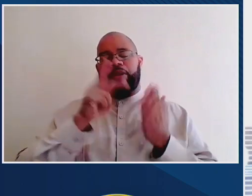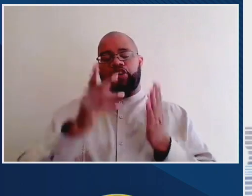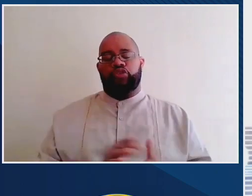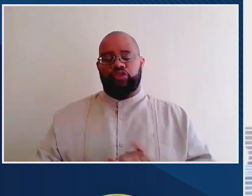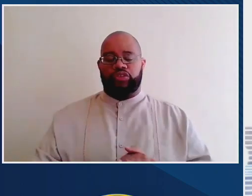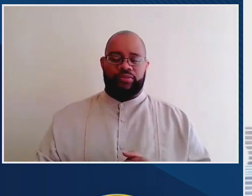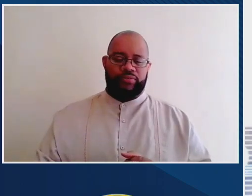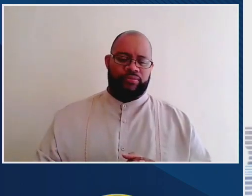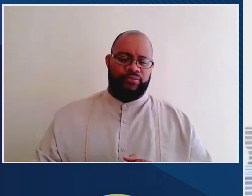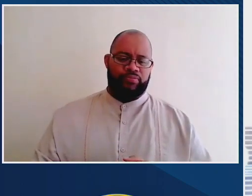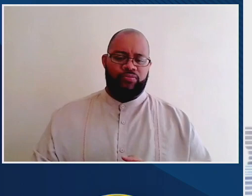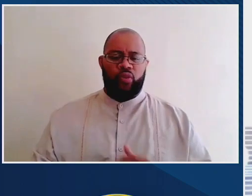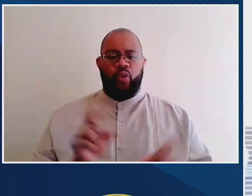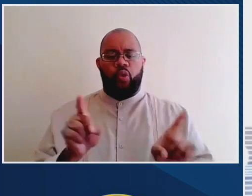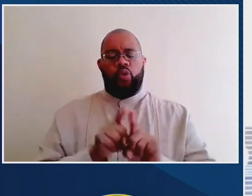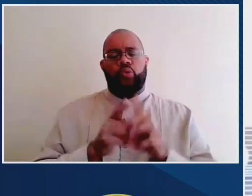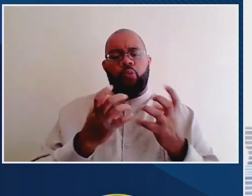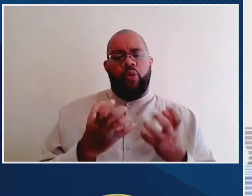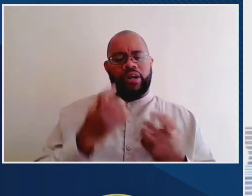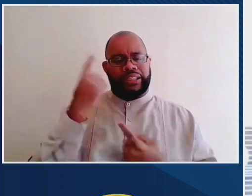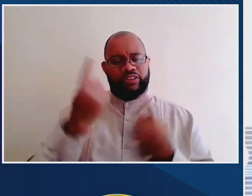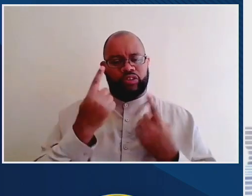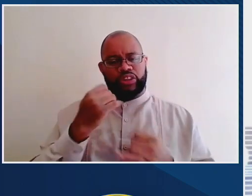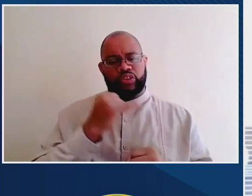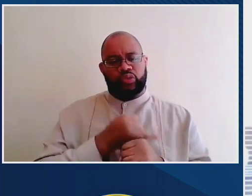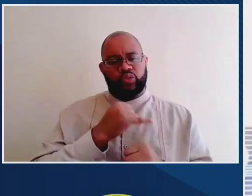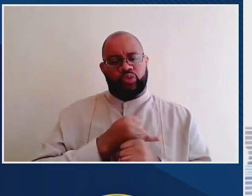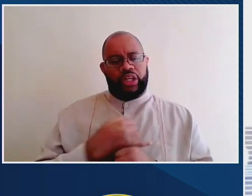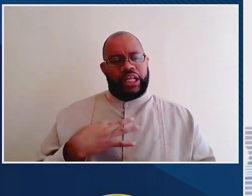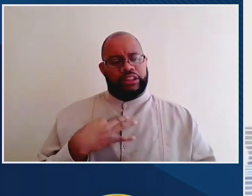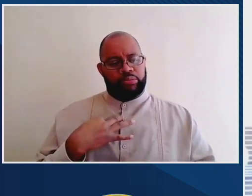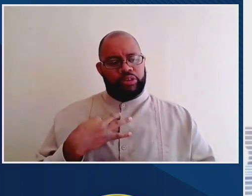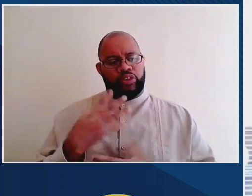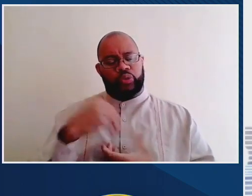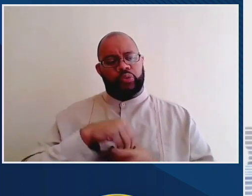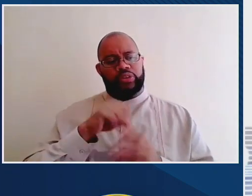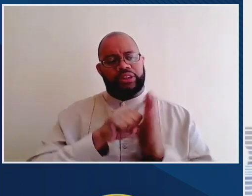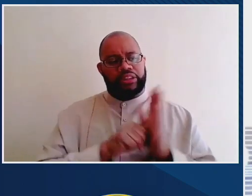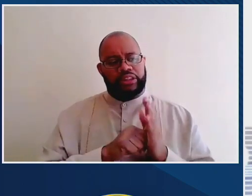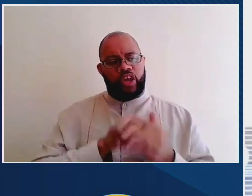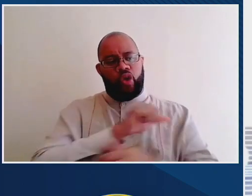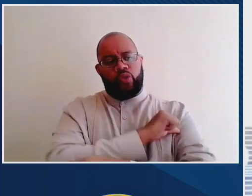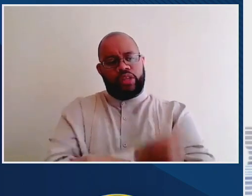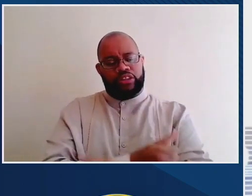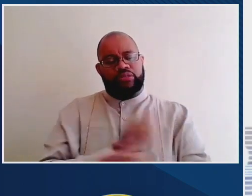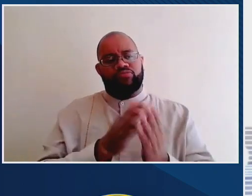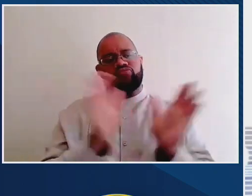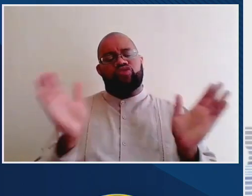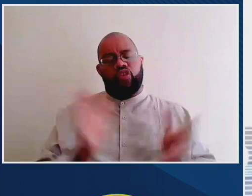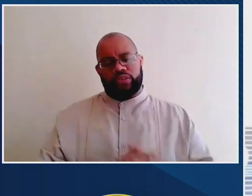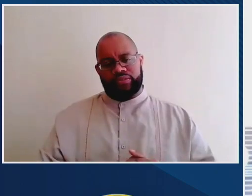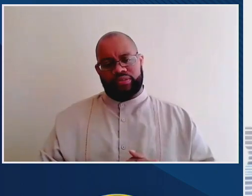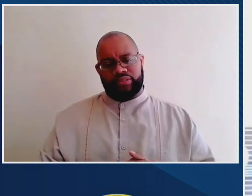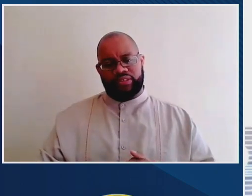We also want to consider institutional eligibility, including state authorization broadly, and the definition of distance